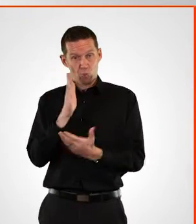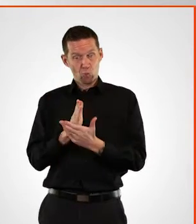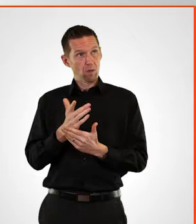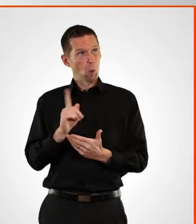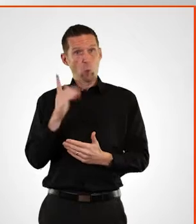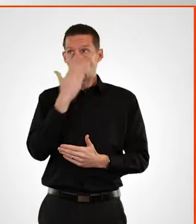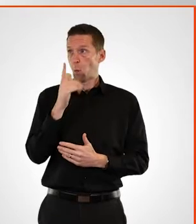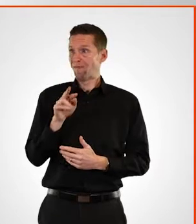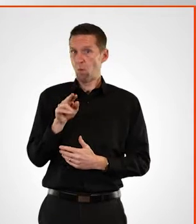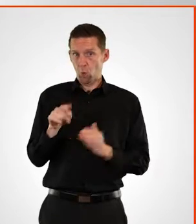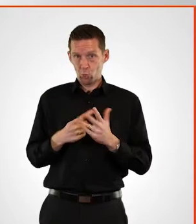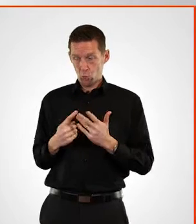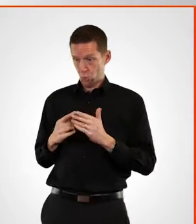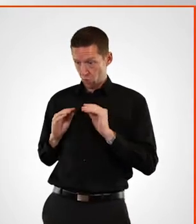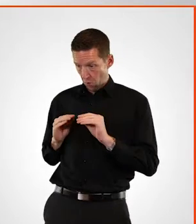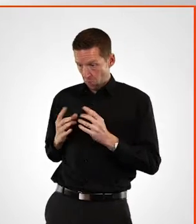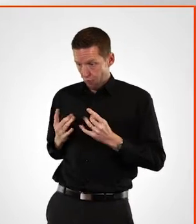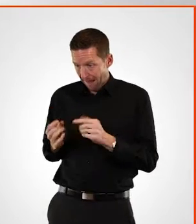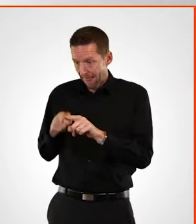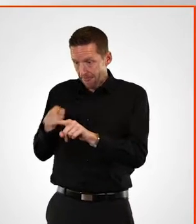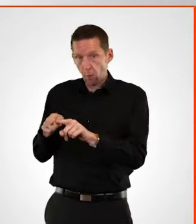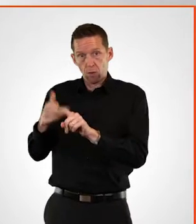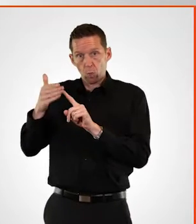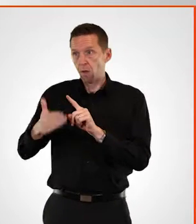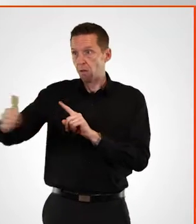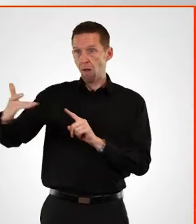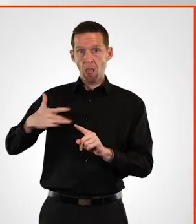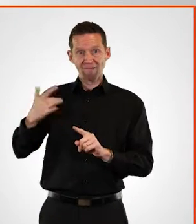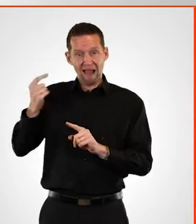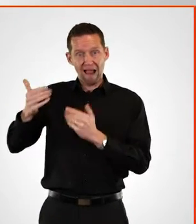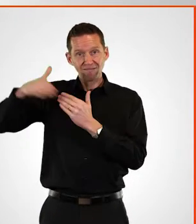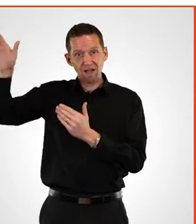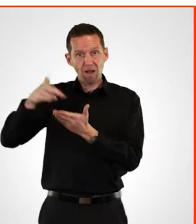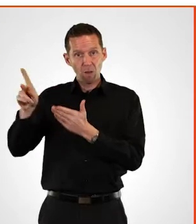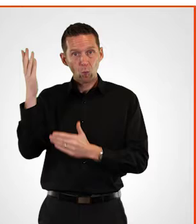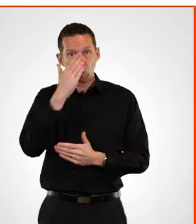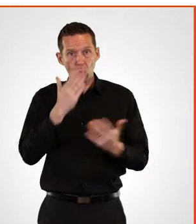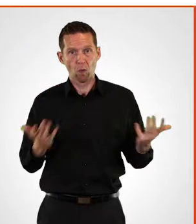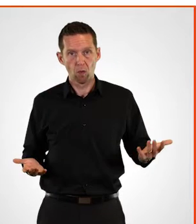the purpose of school is preparing people to live after school.